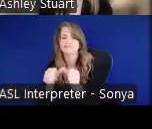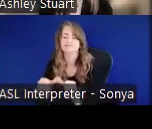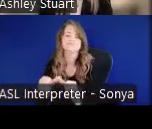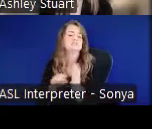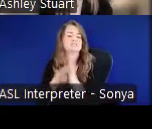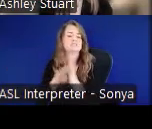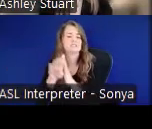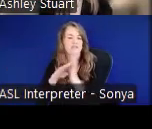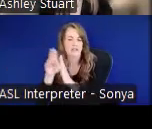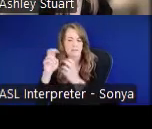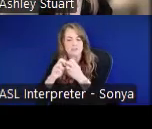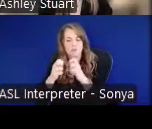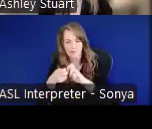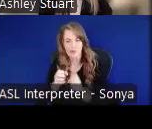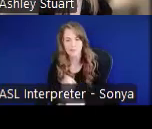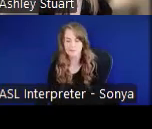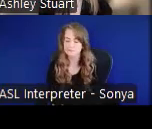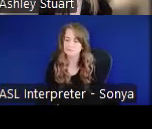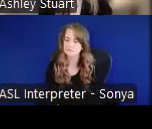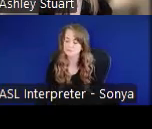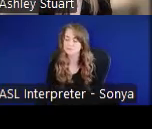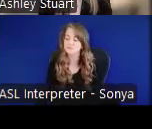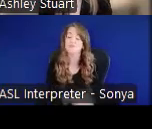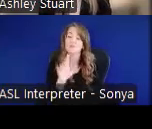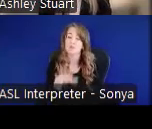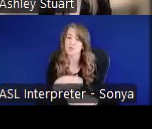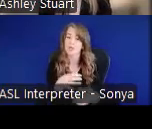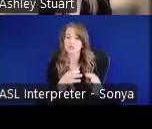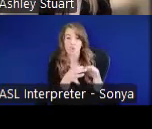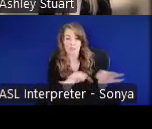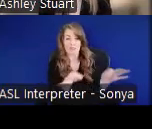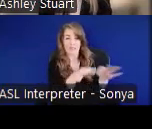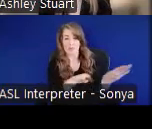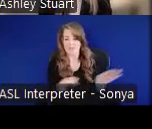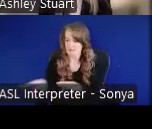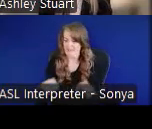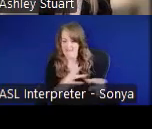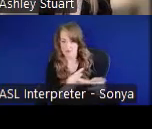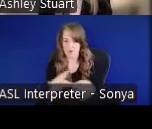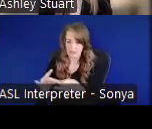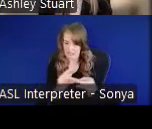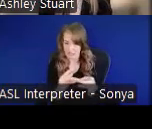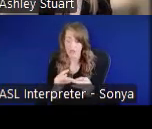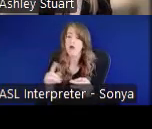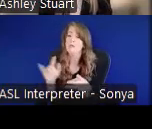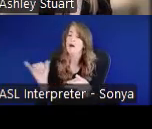But in addition to the Language Behavior link. There's also a link between language and executive functioning